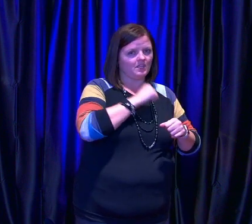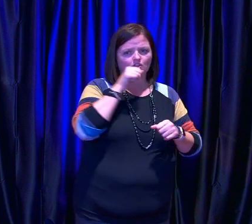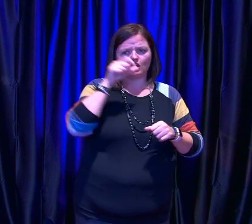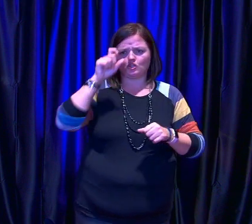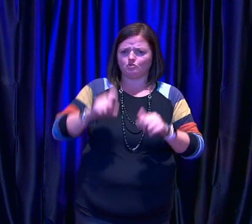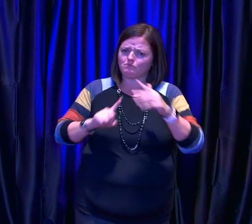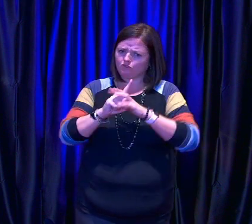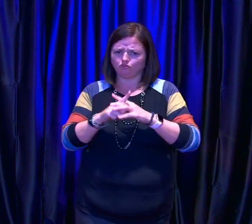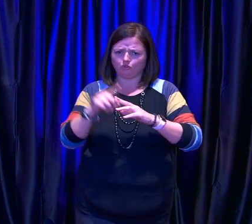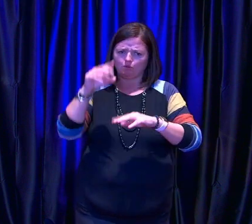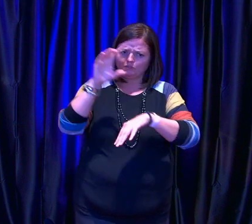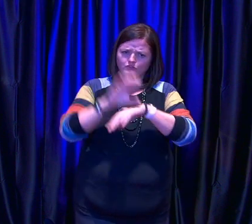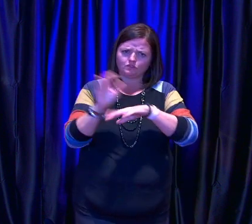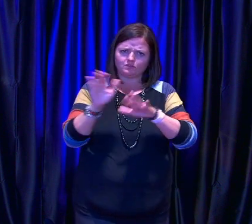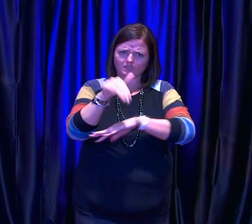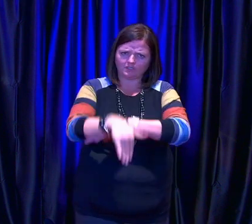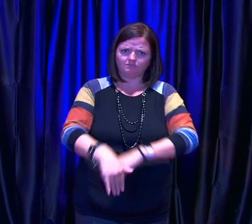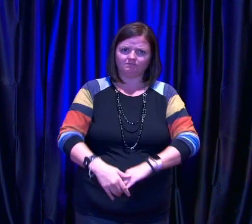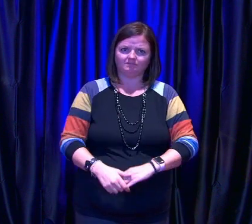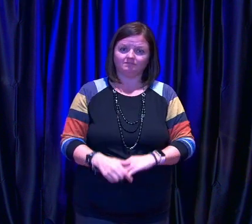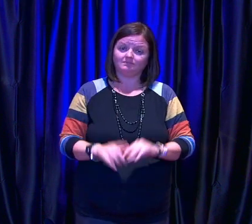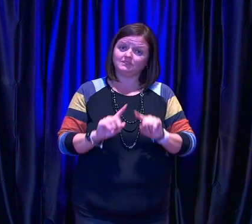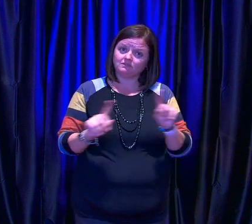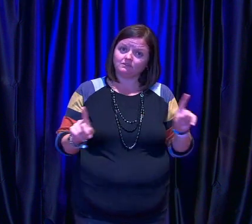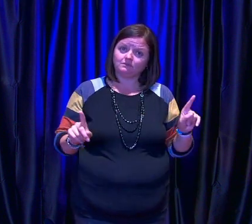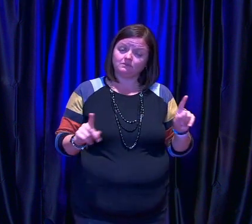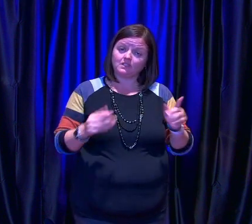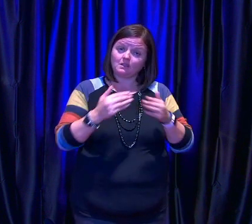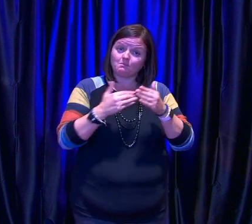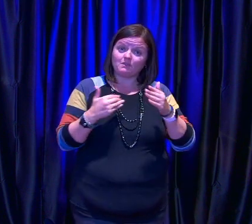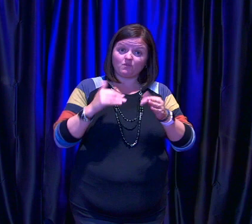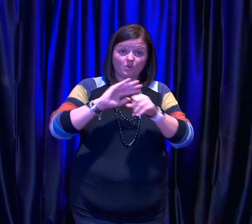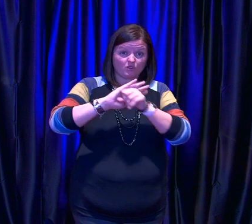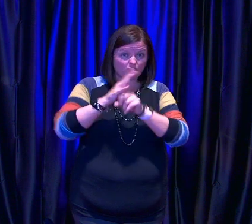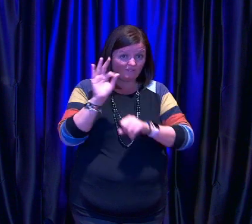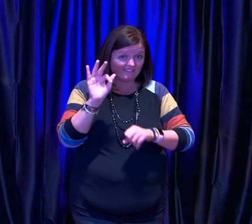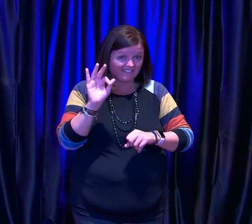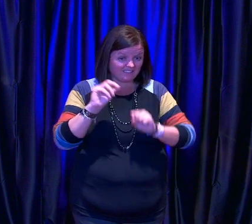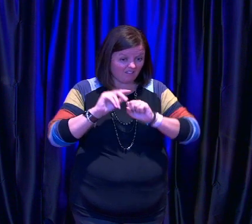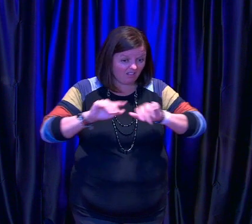sunday night before covid came and disrupted our